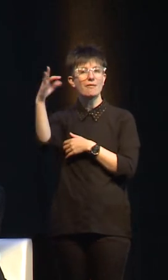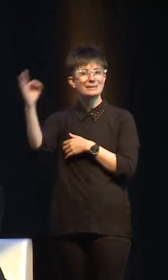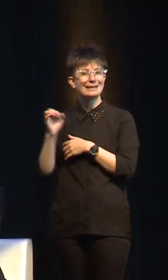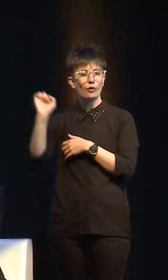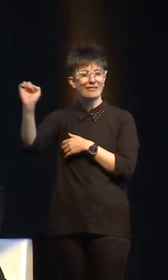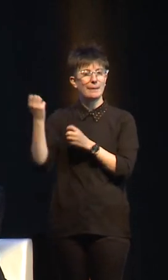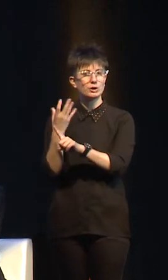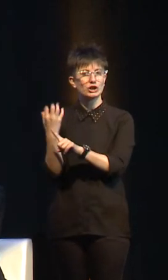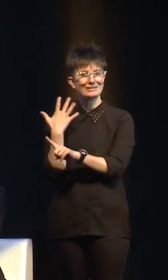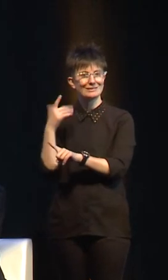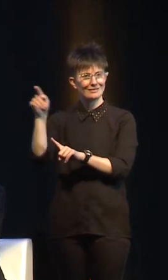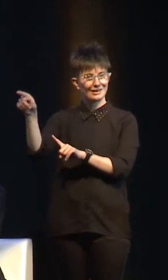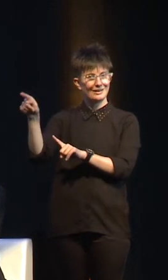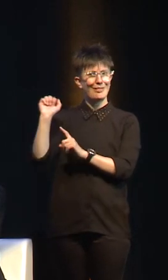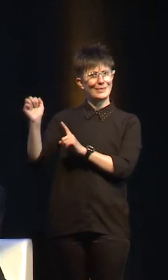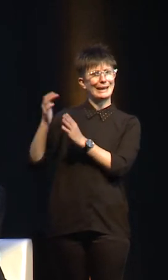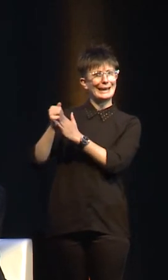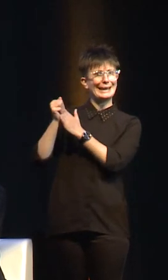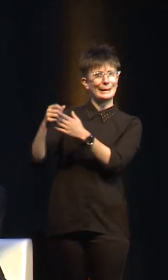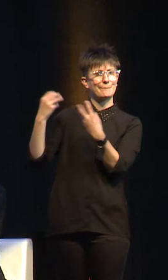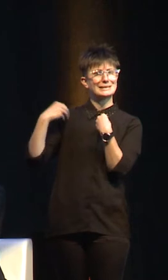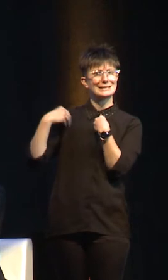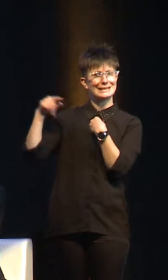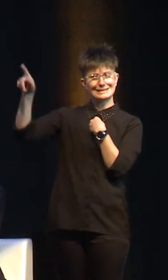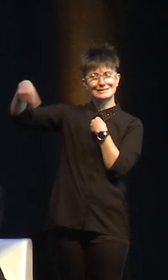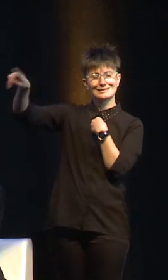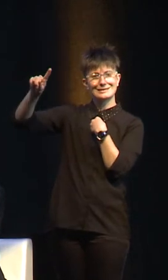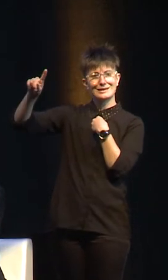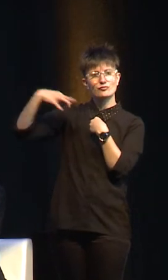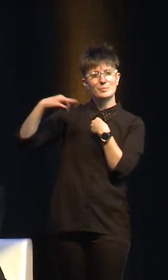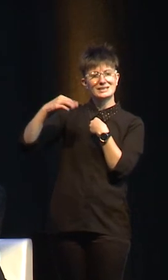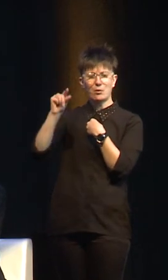businesses represent you know an incredibly small part of their overall economy, whereas